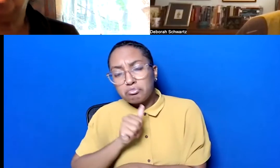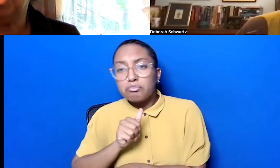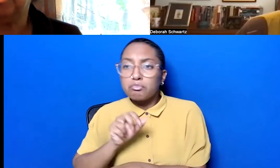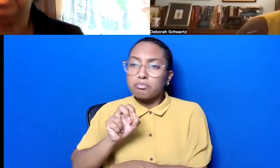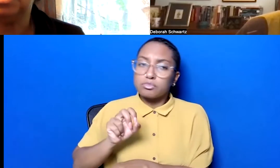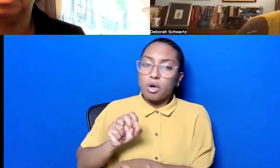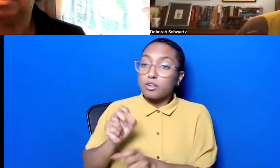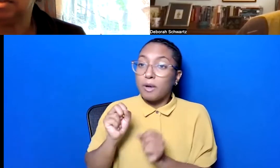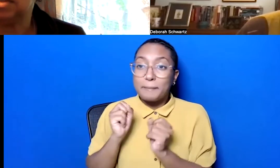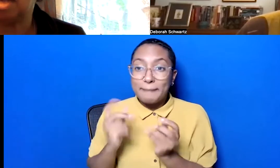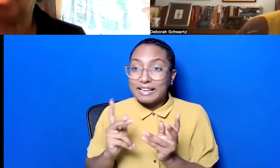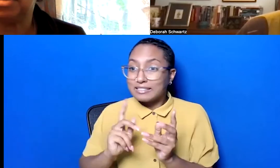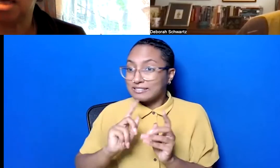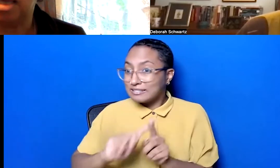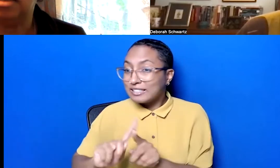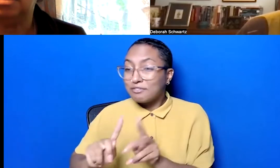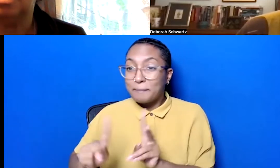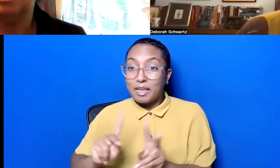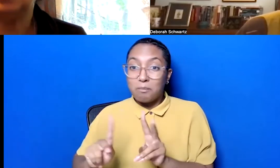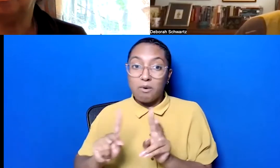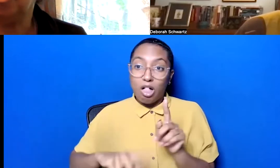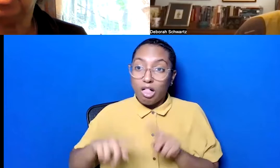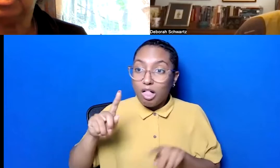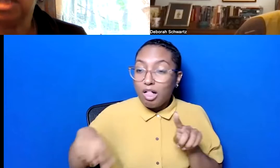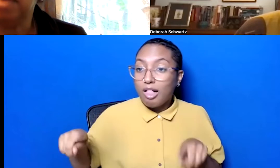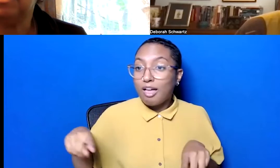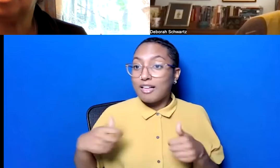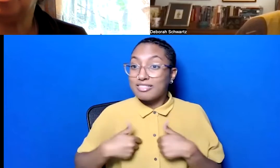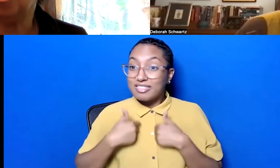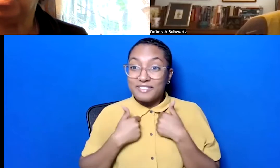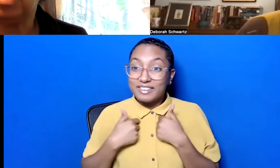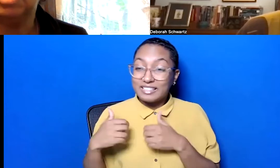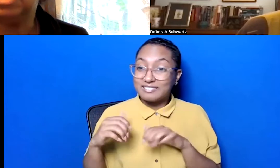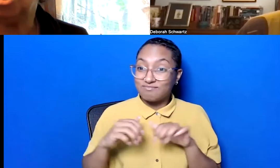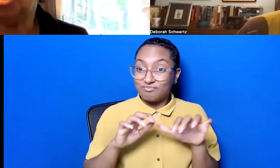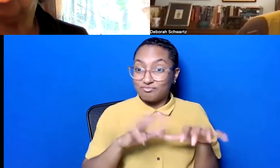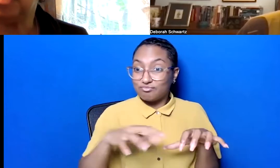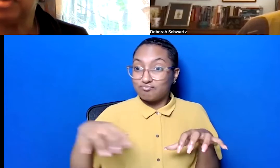people living side by side, some of them were enslaved, some of them were indentured servants